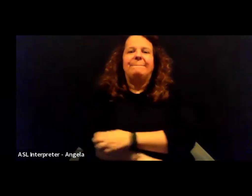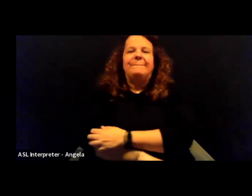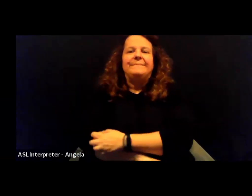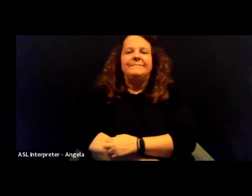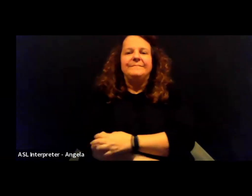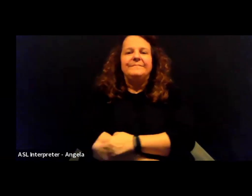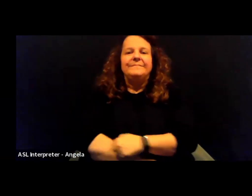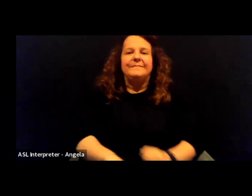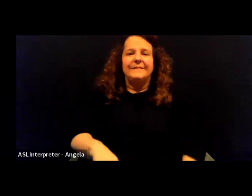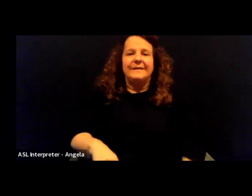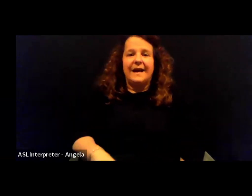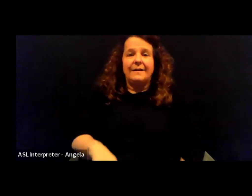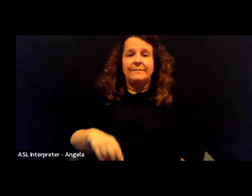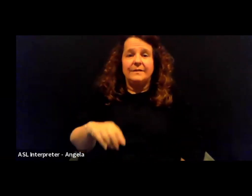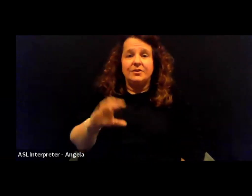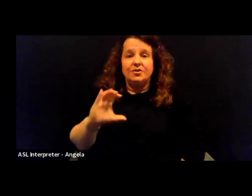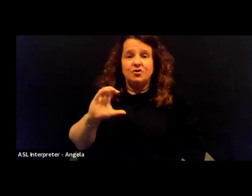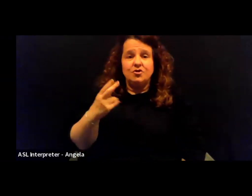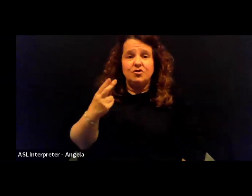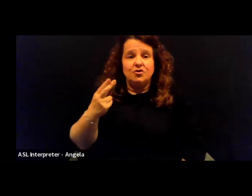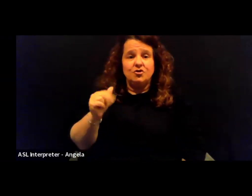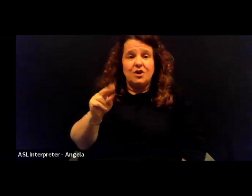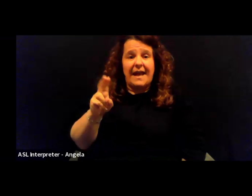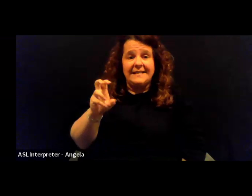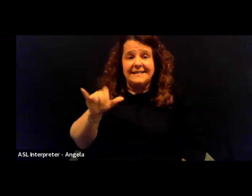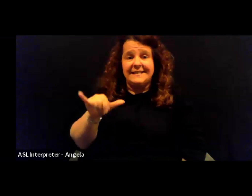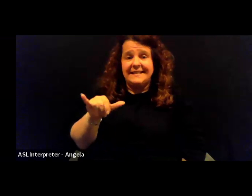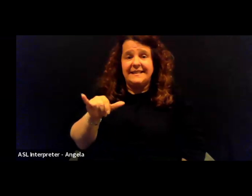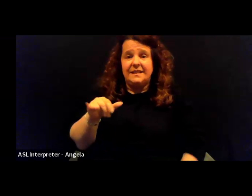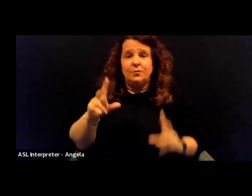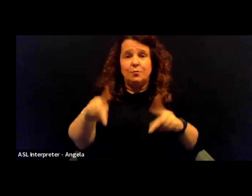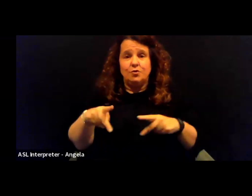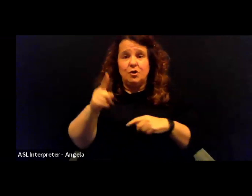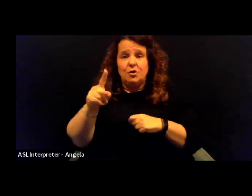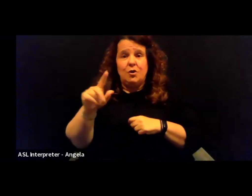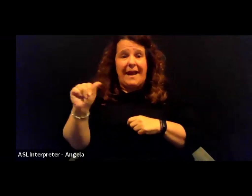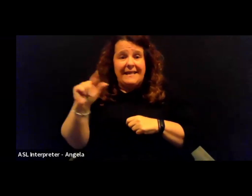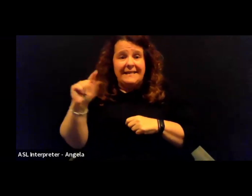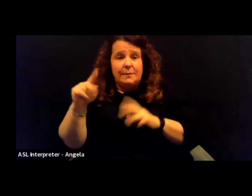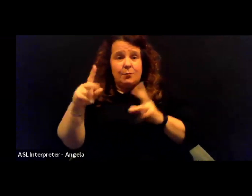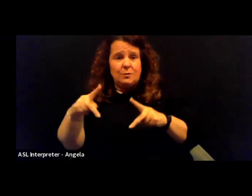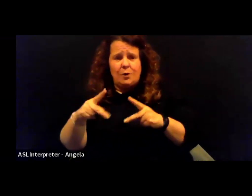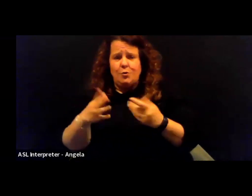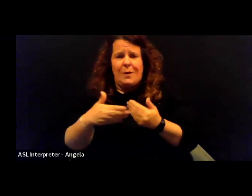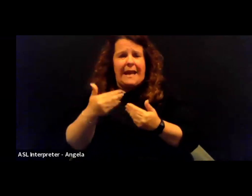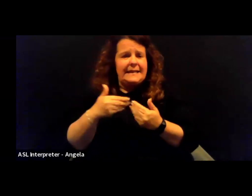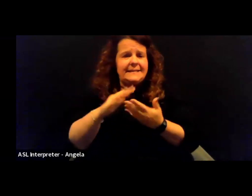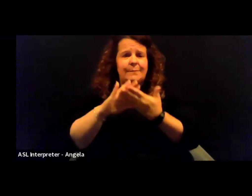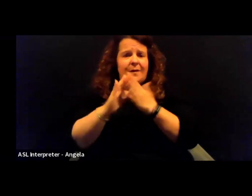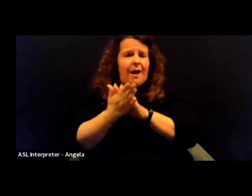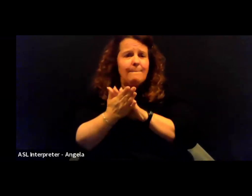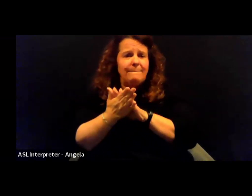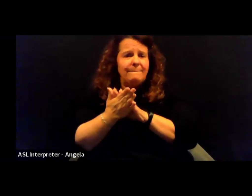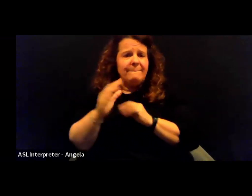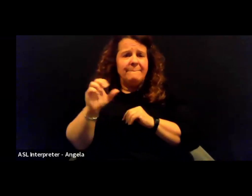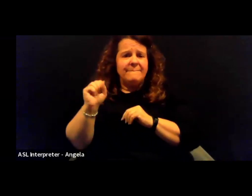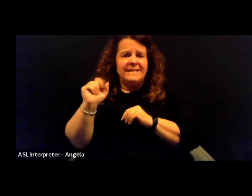you're, you're an assistive technology person, but you could easily slide into a STEM career if